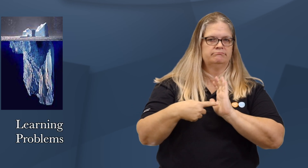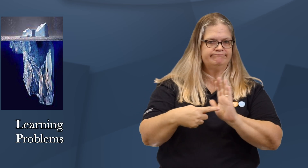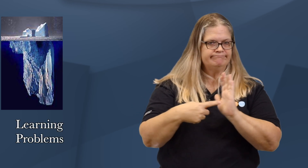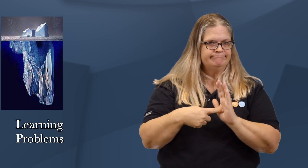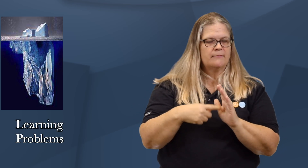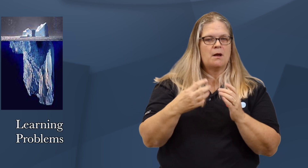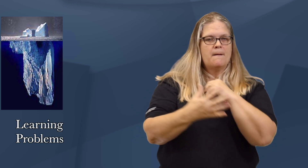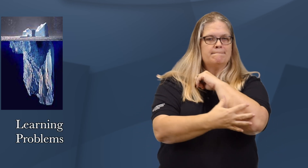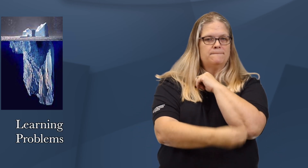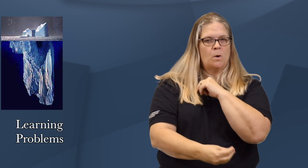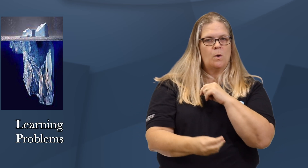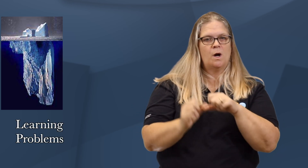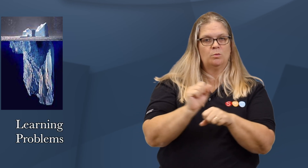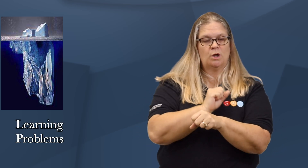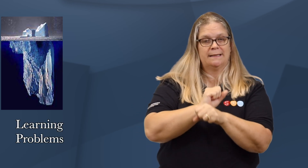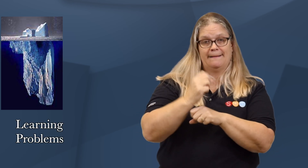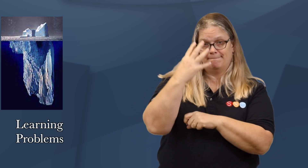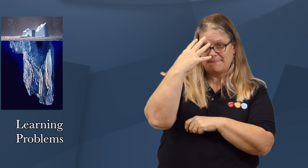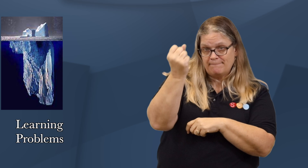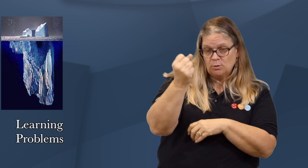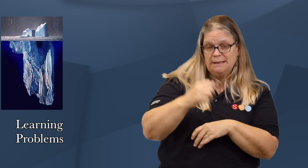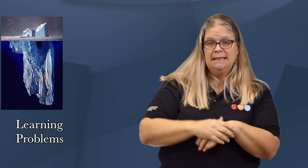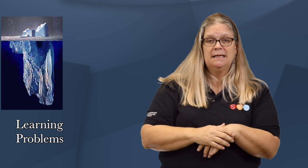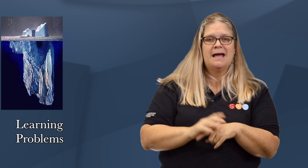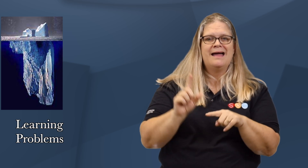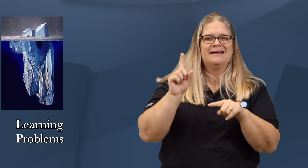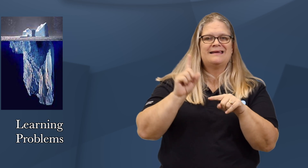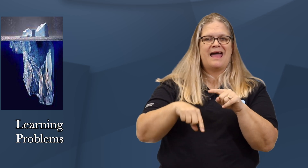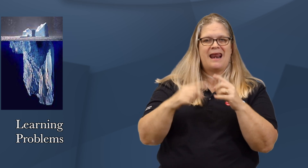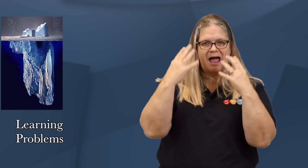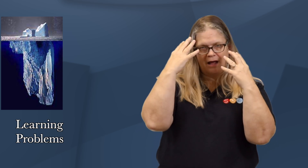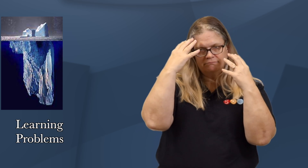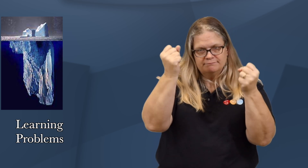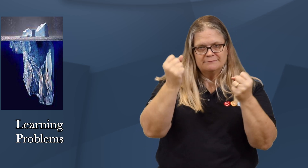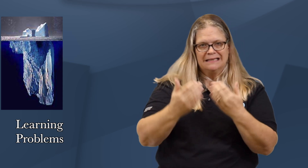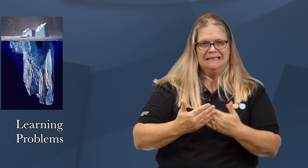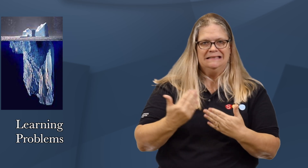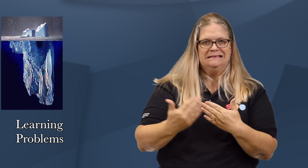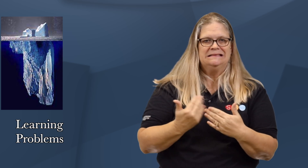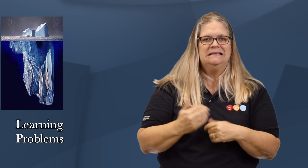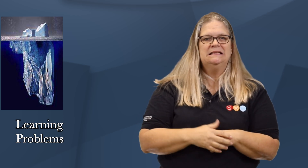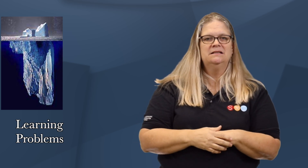such as having poor working memory, cannot memorize easily.